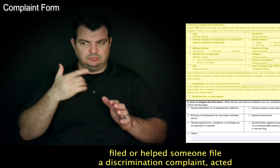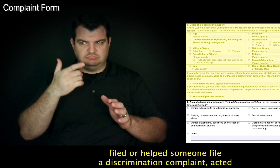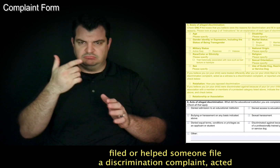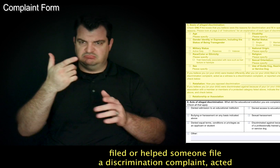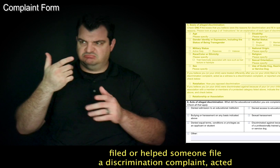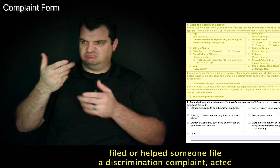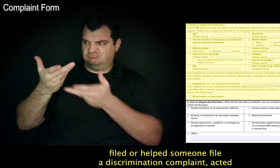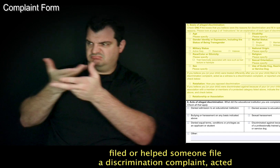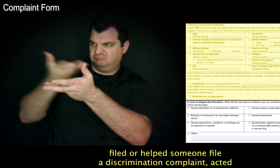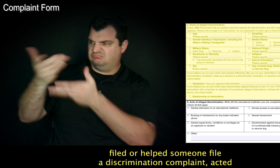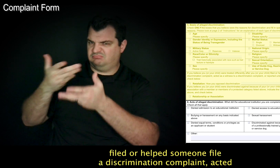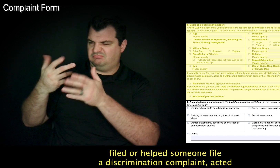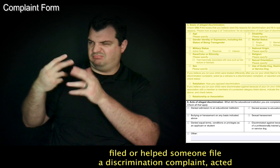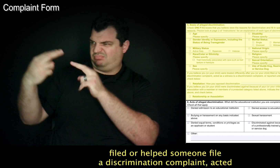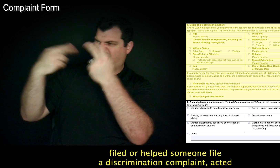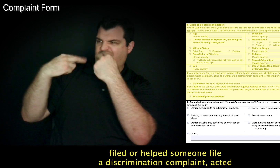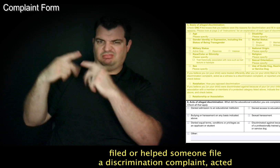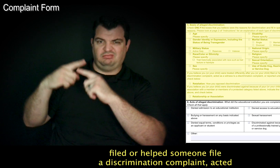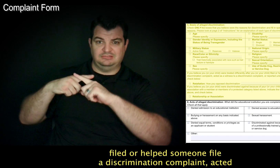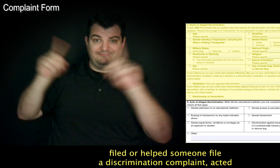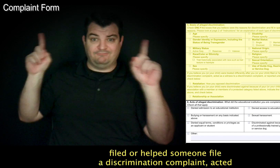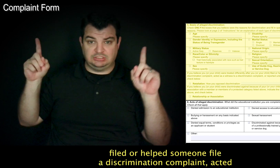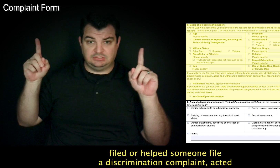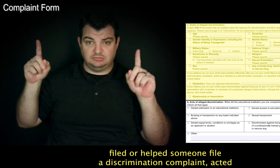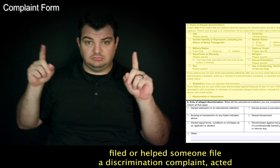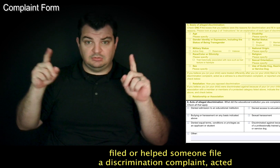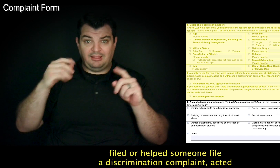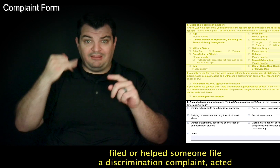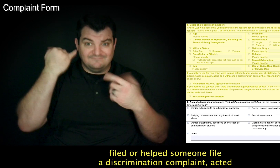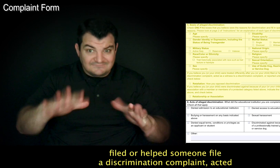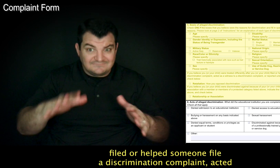filed or helped someone file a discrimination complaint, acted